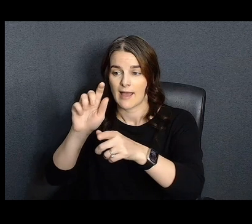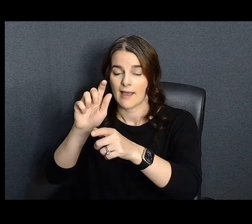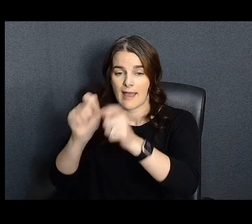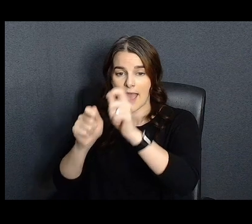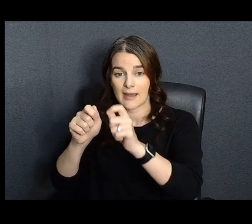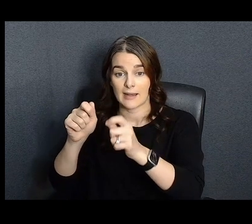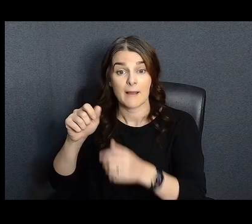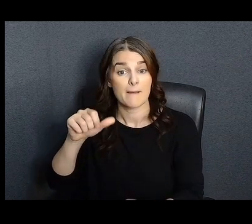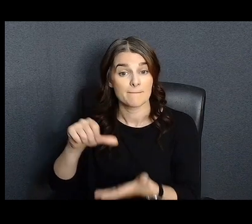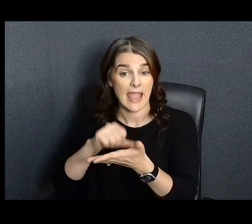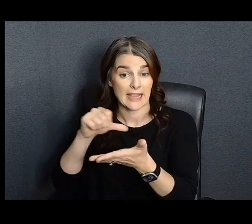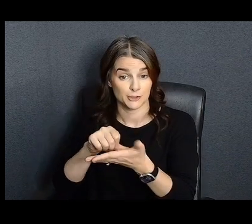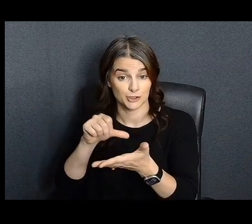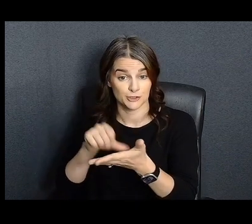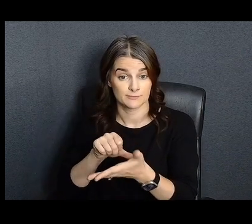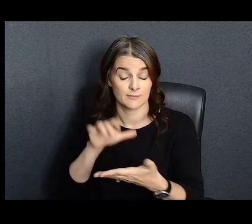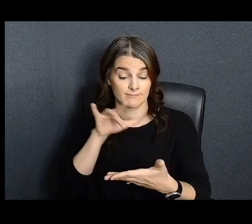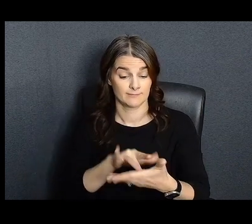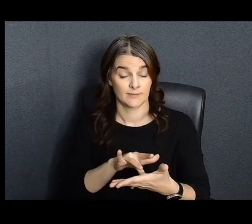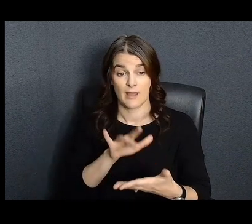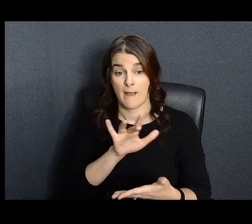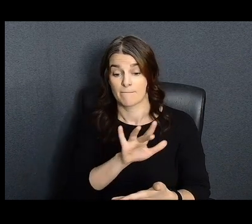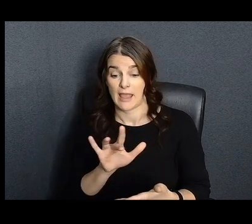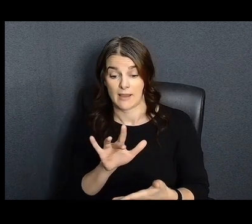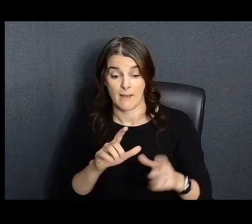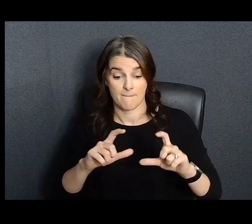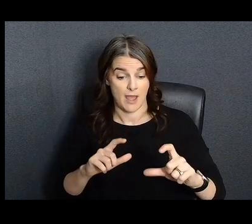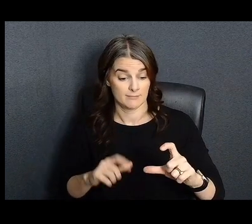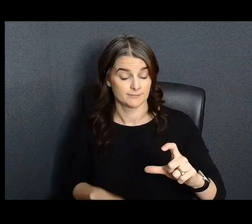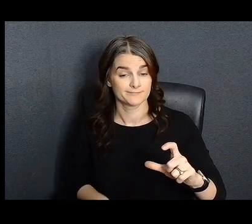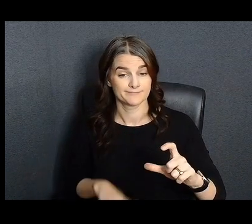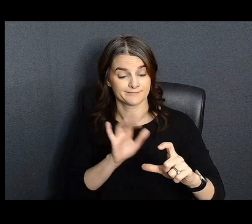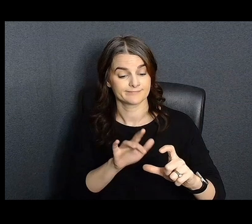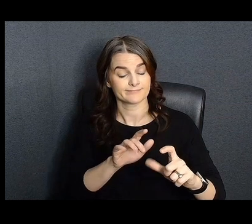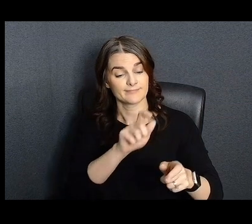And then just click on a blank button, Edit this Button,